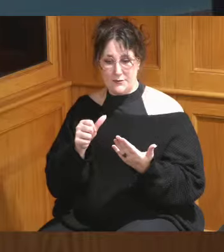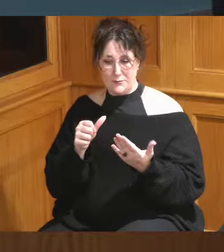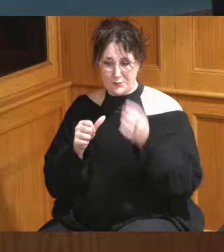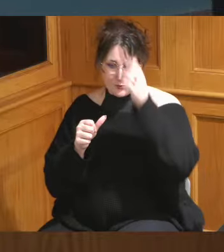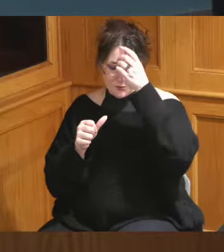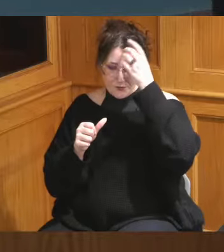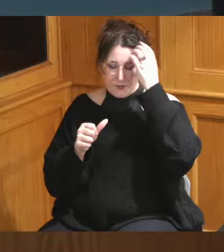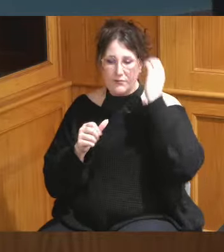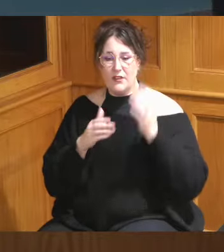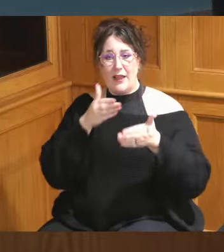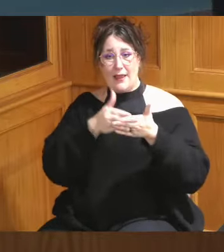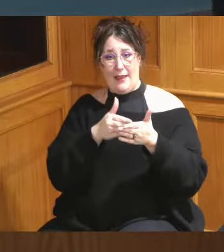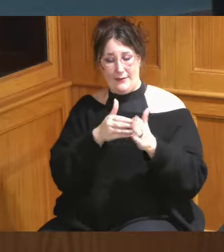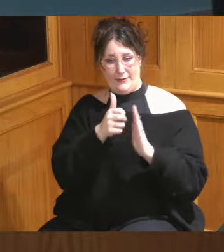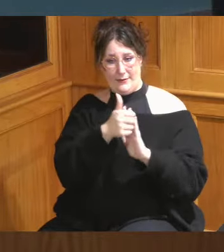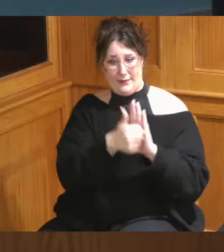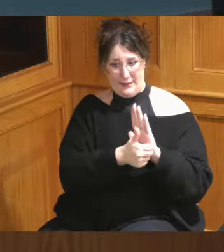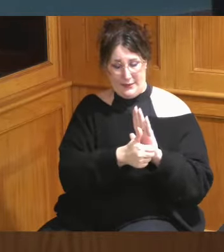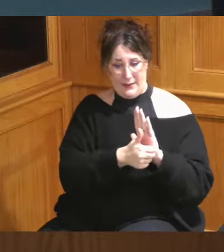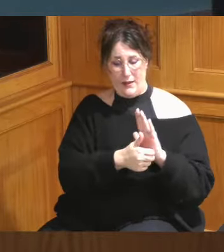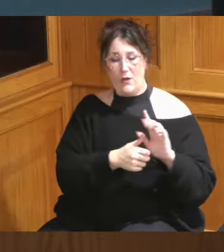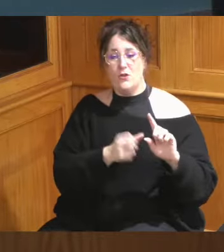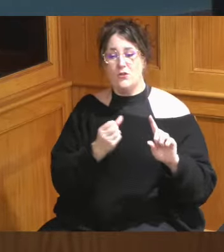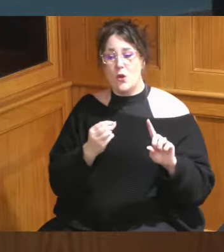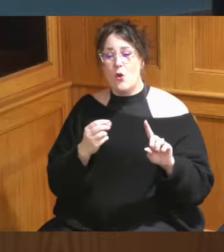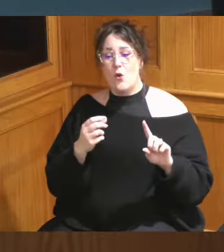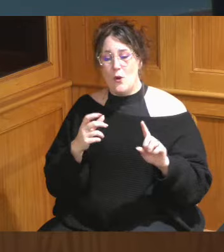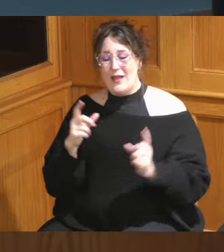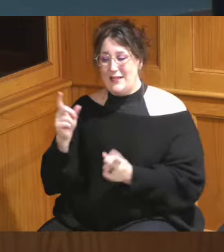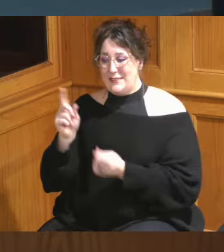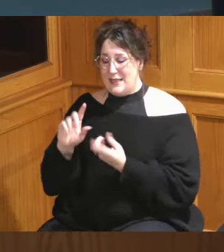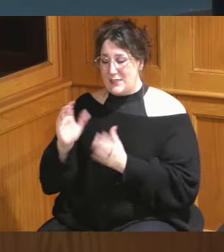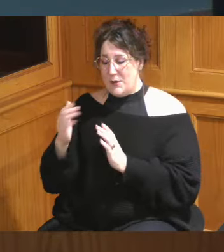lesser amounts than we have funded in the past. So it is a recognition that we still want to do